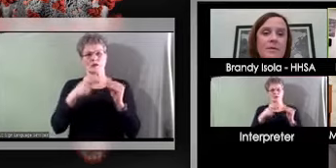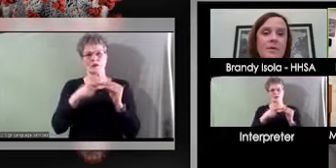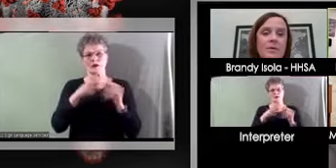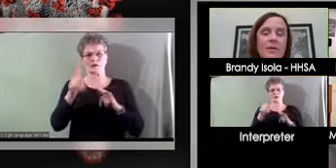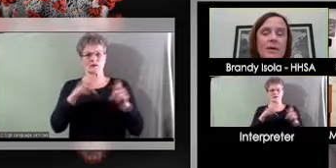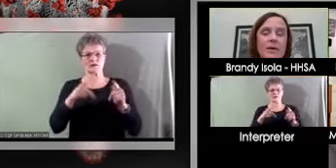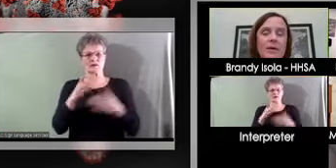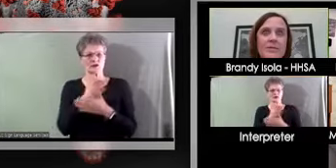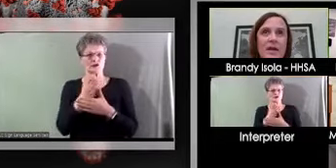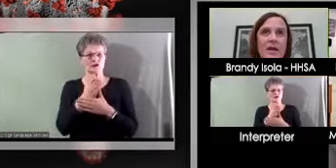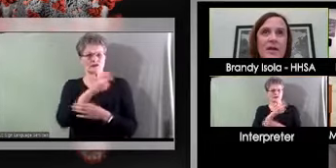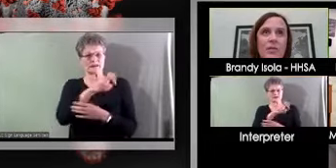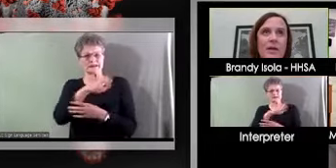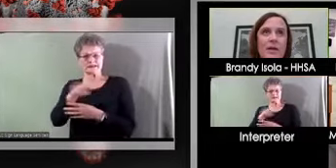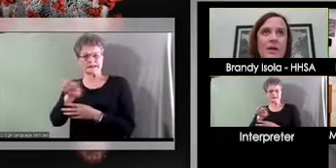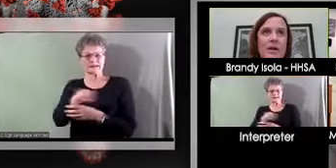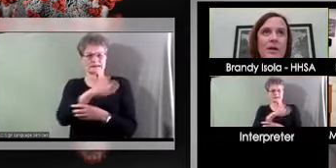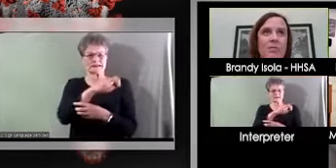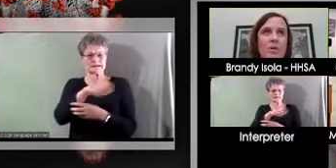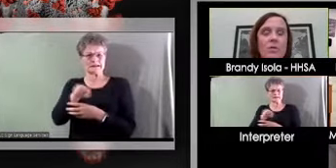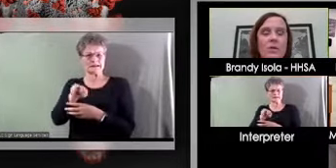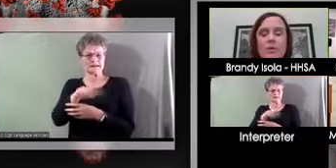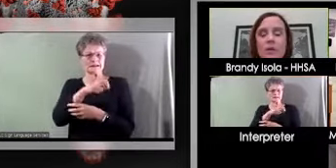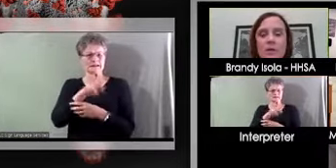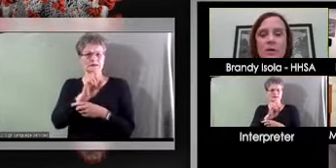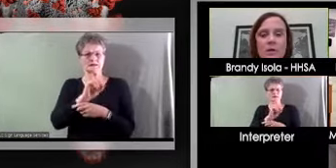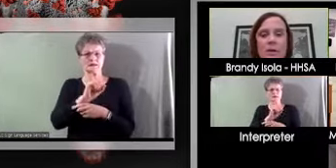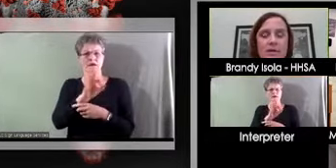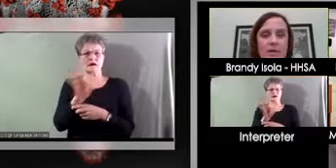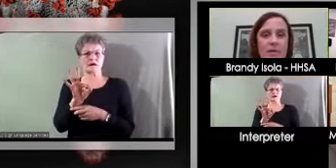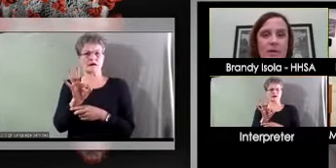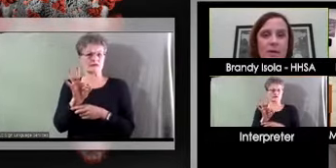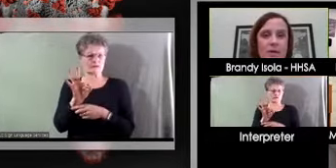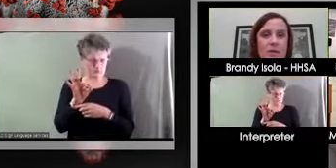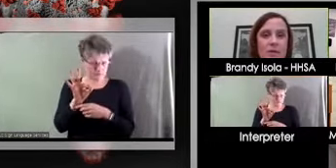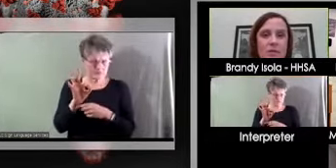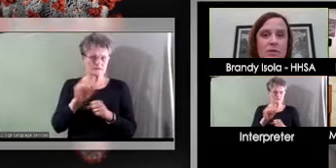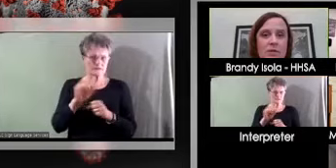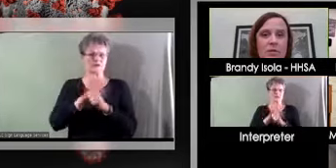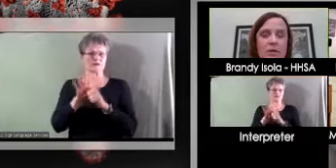So I can answer that. We always work across county lines when we do case